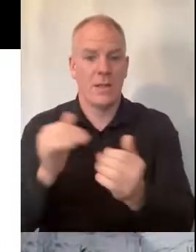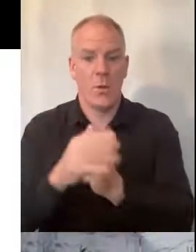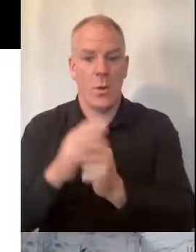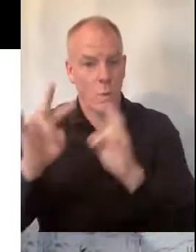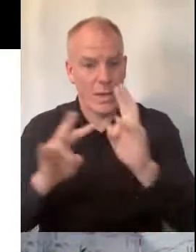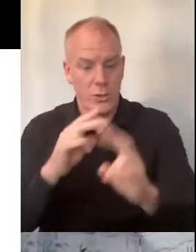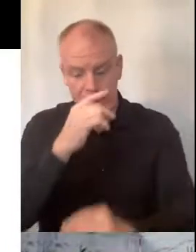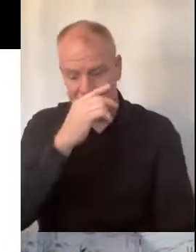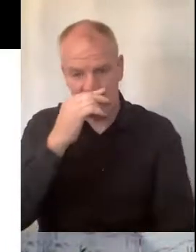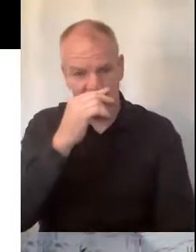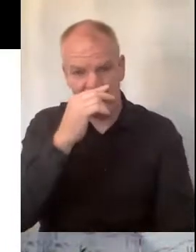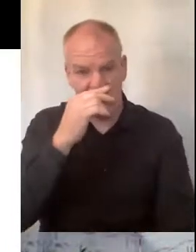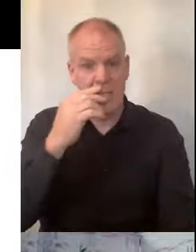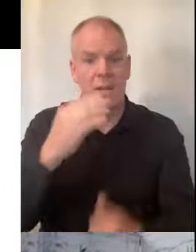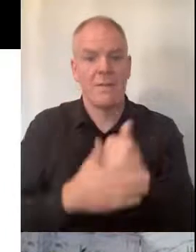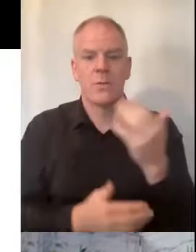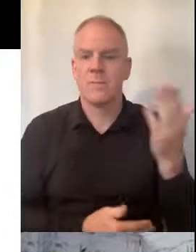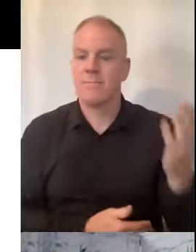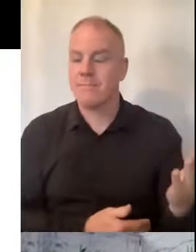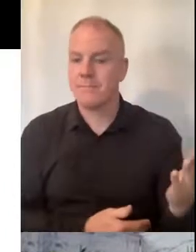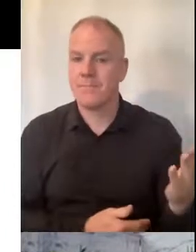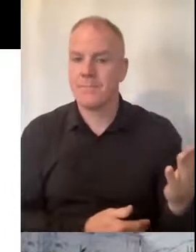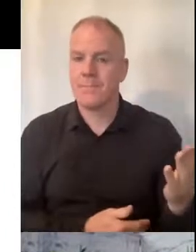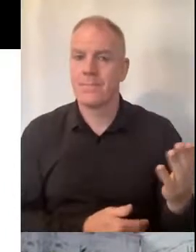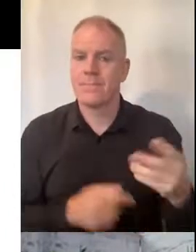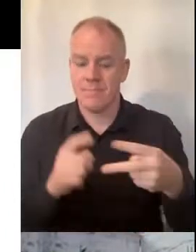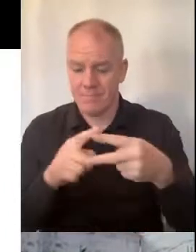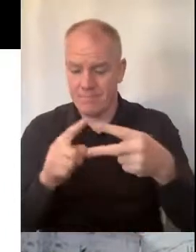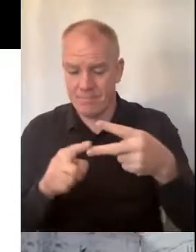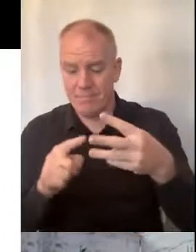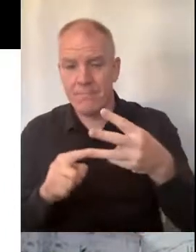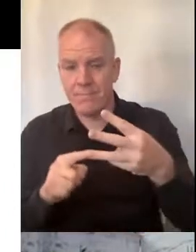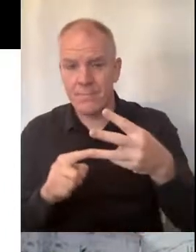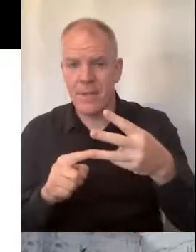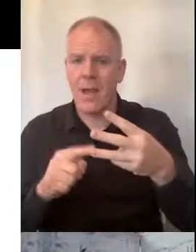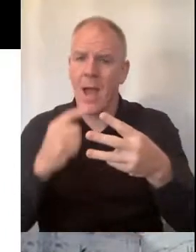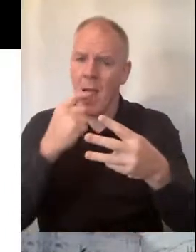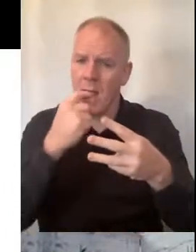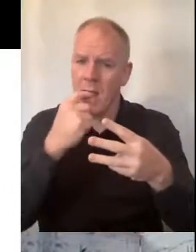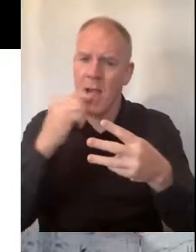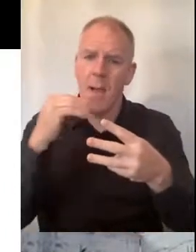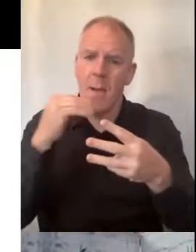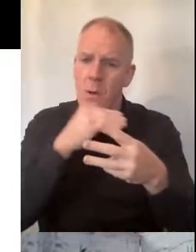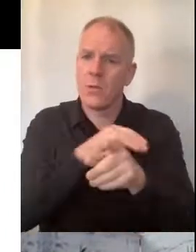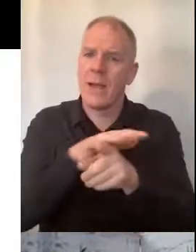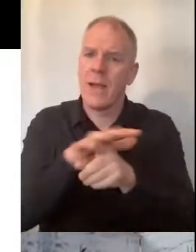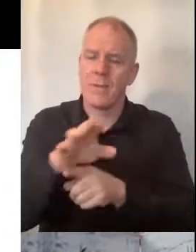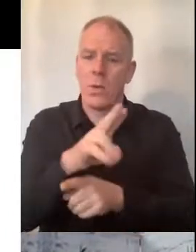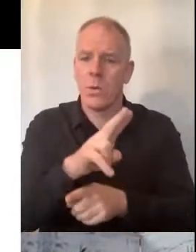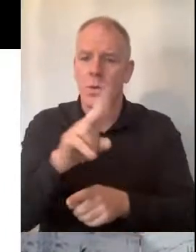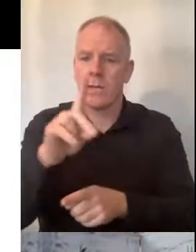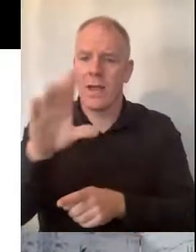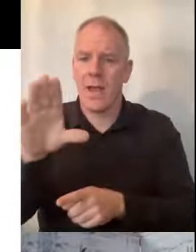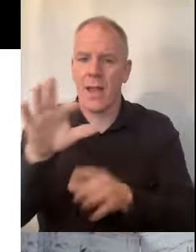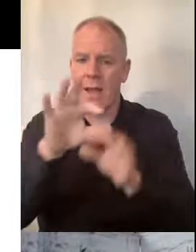I just want to end up by by stating that it's really important to drive the Udl framework forward and your